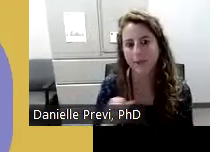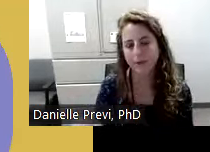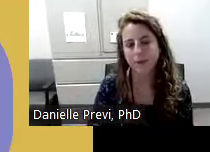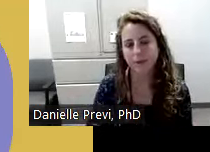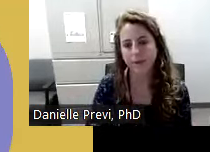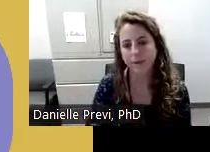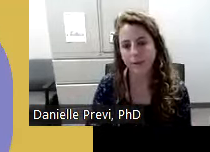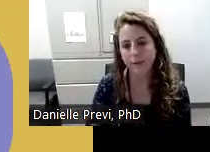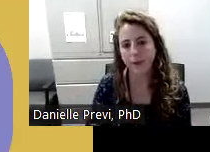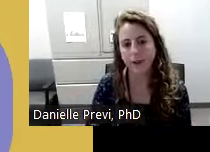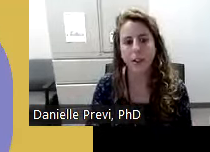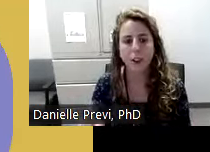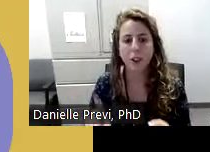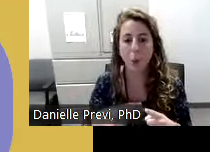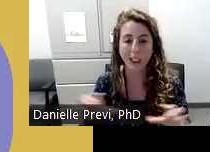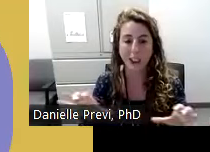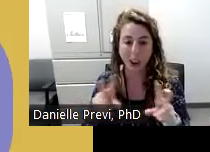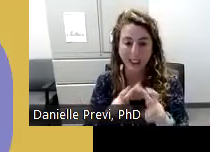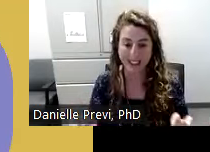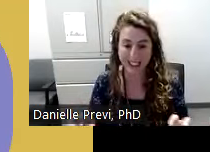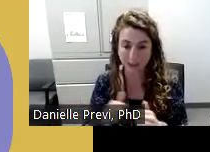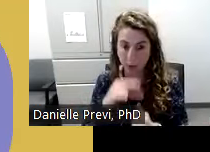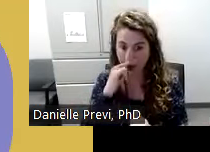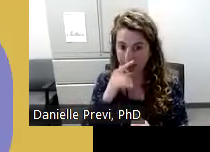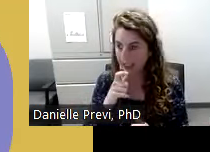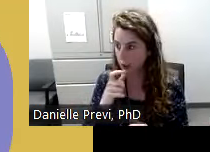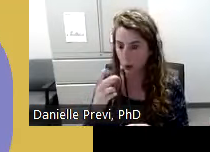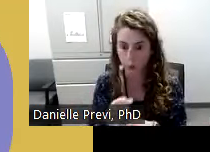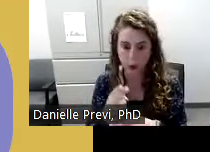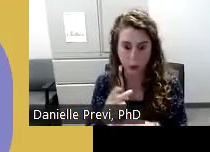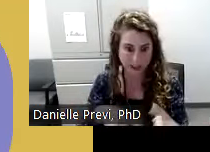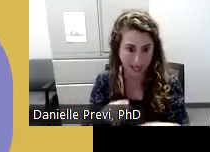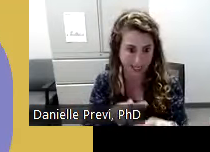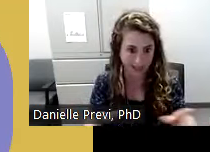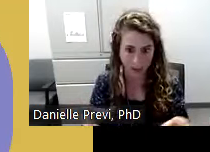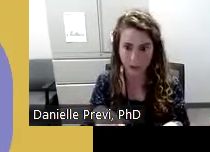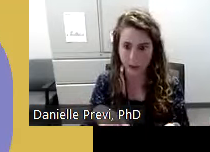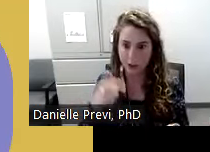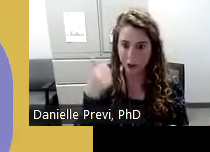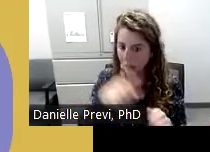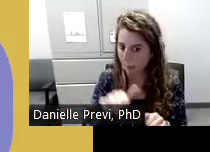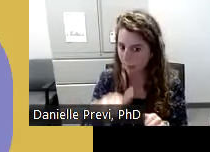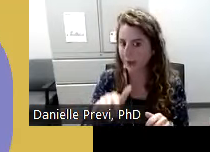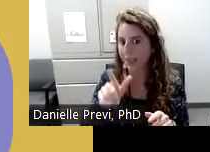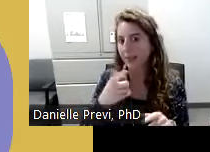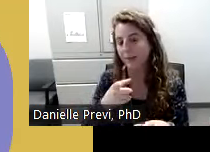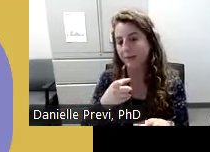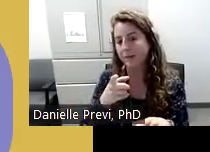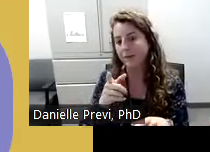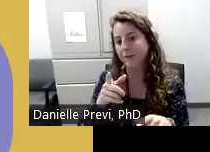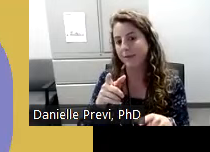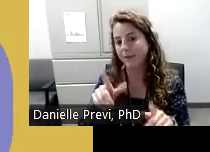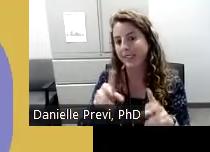for example. When you’re doing assessments with students who use sign language or children who